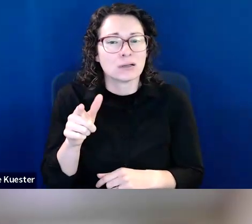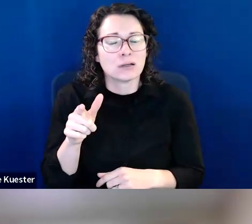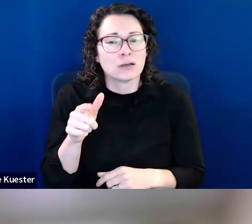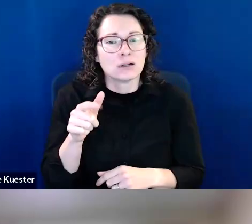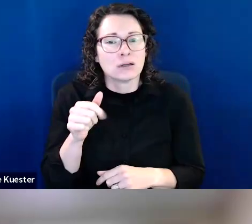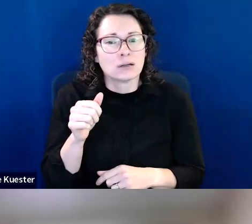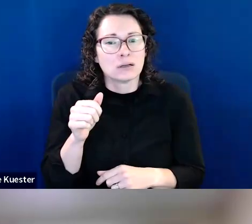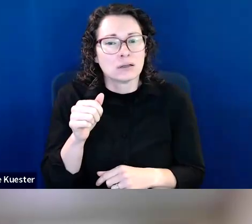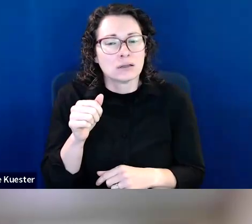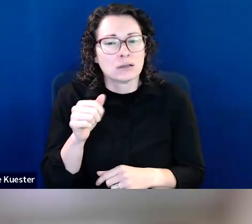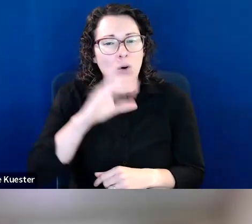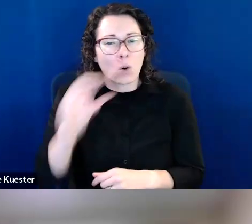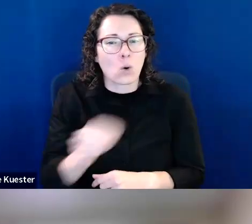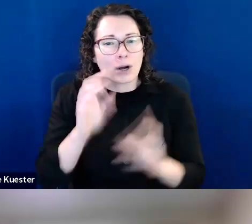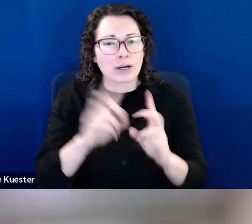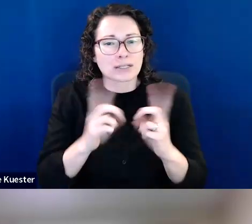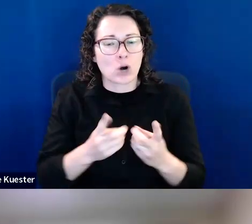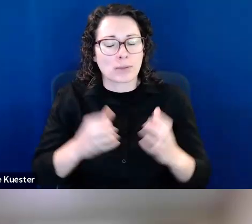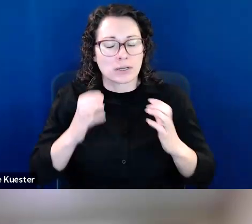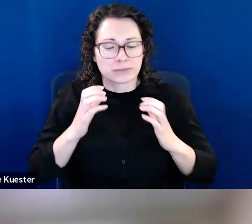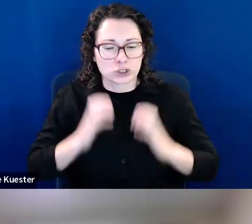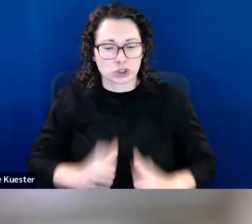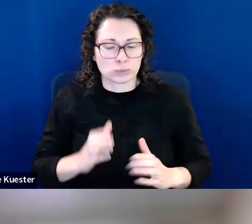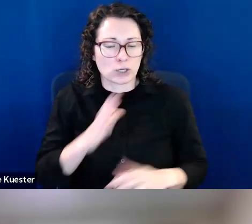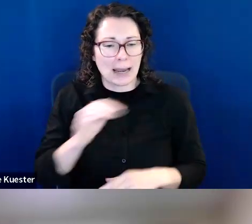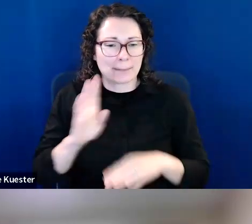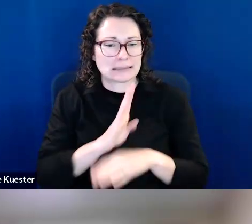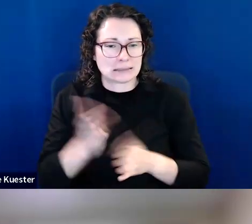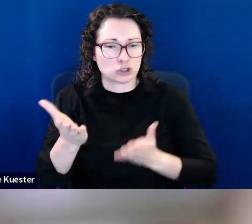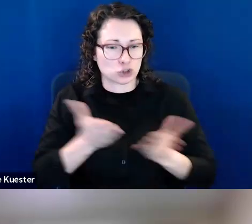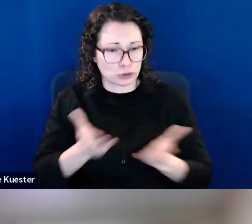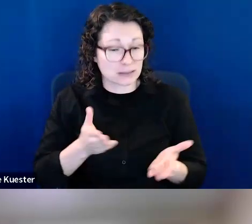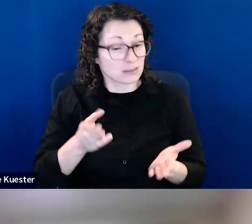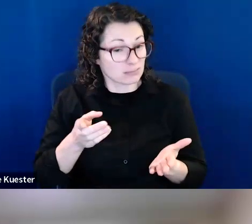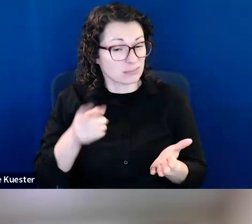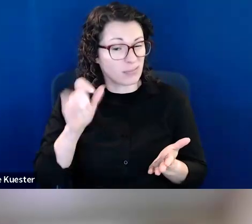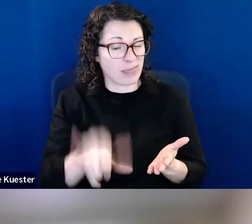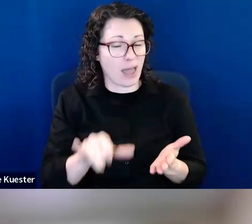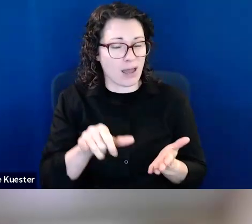the the Oregon Department of Consumer Business Services has a wide array of kind of consumer